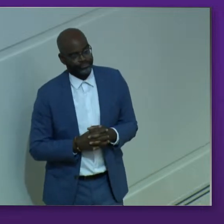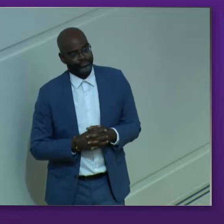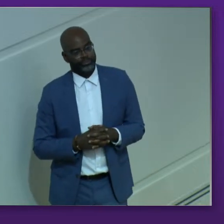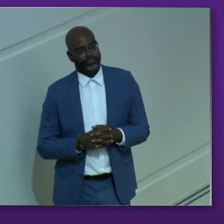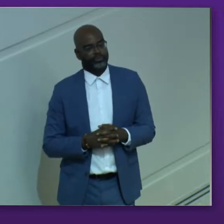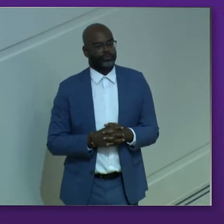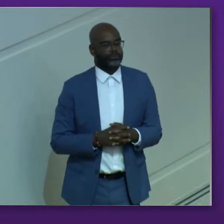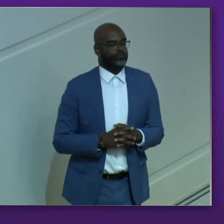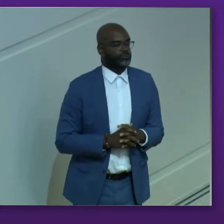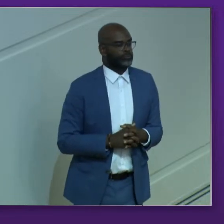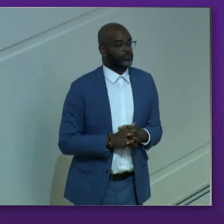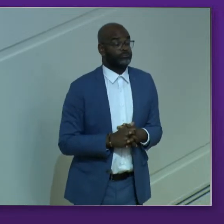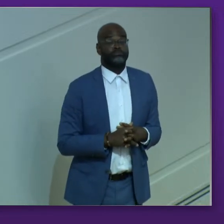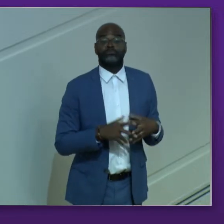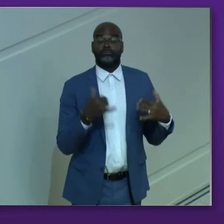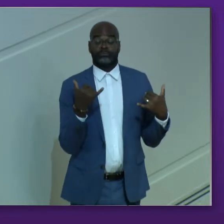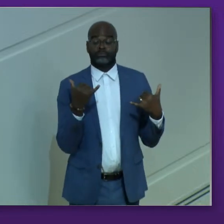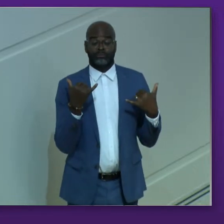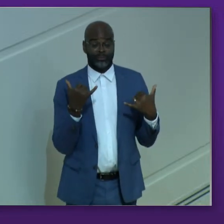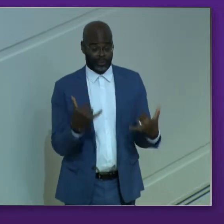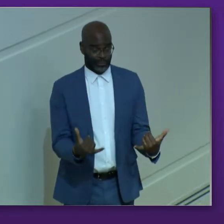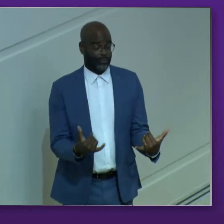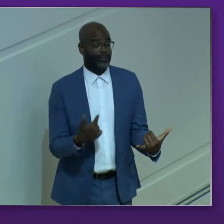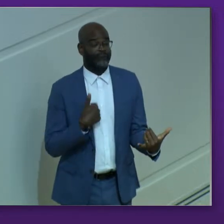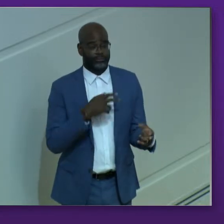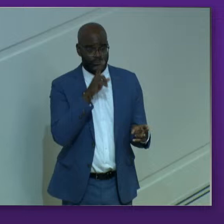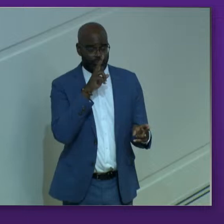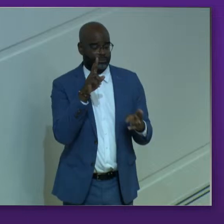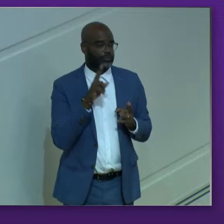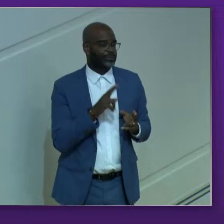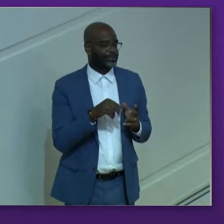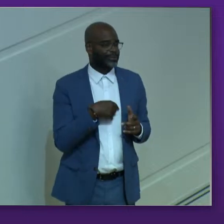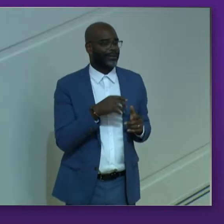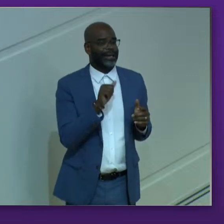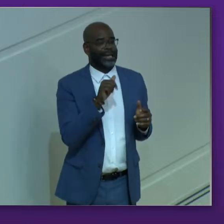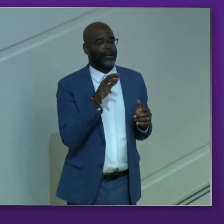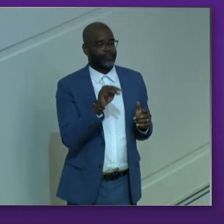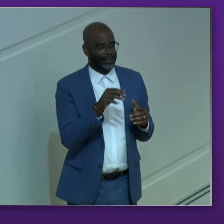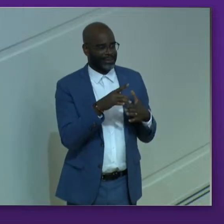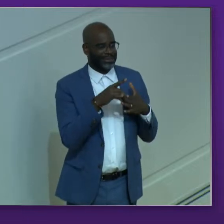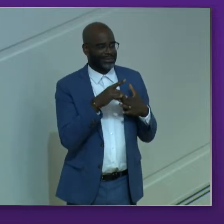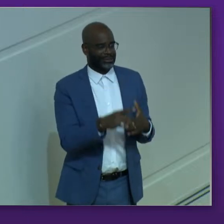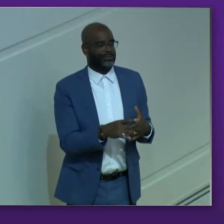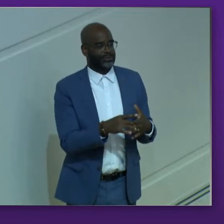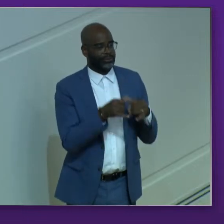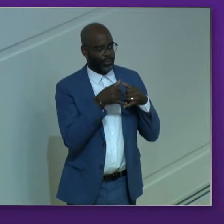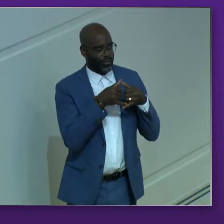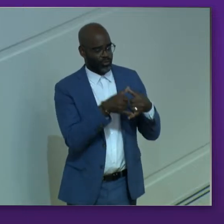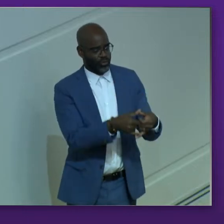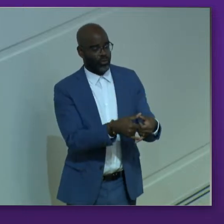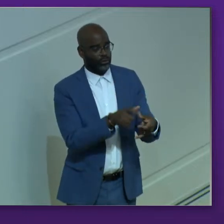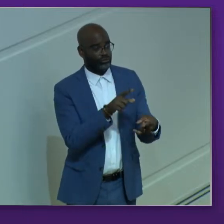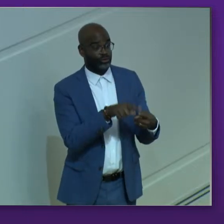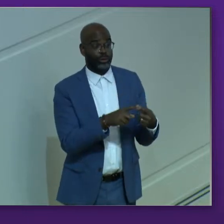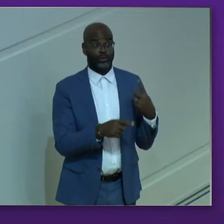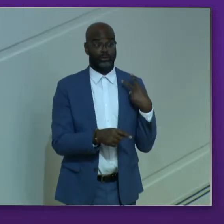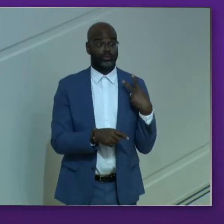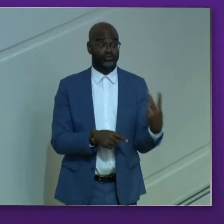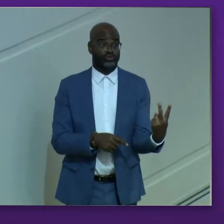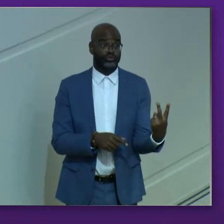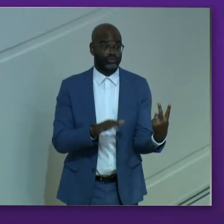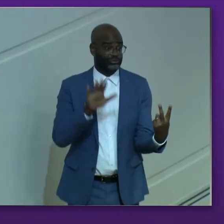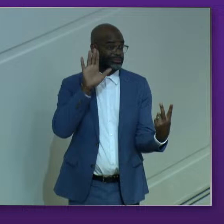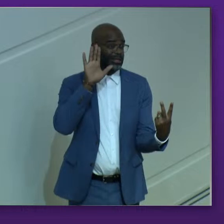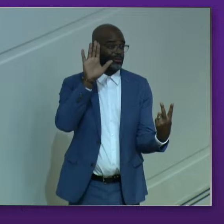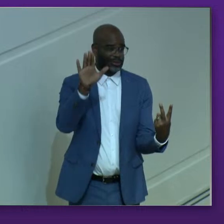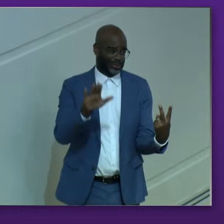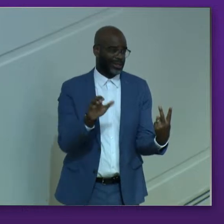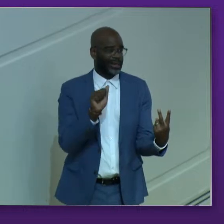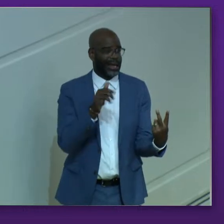APPLAUSE.